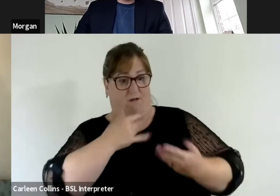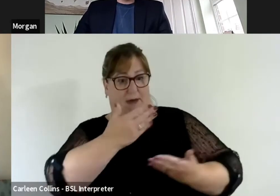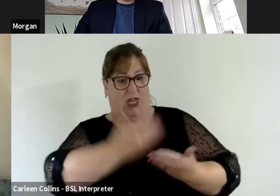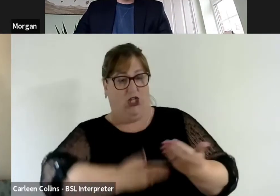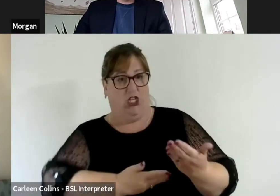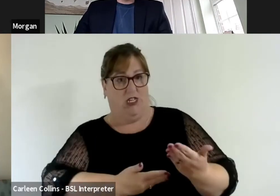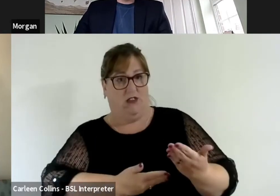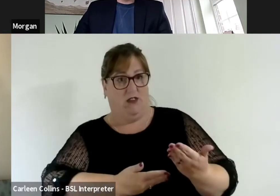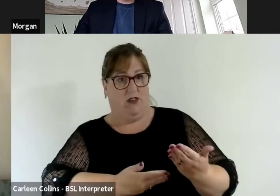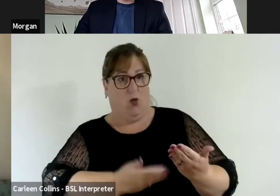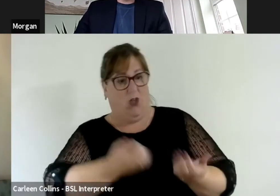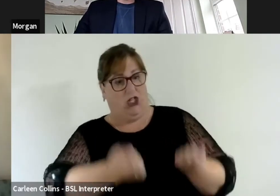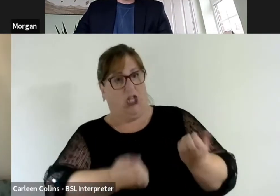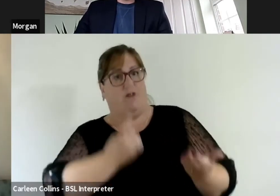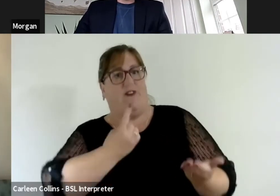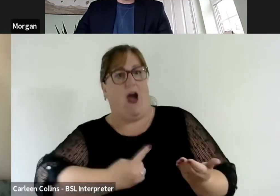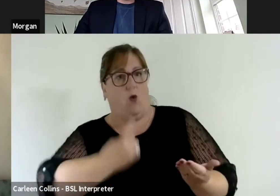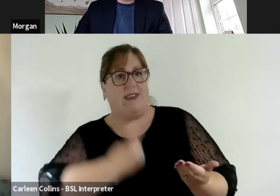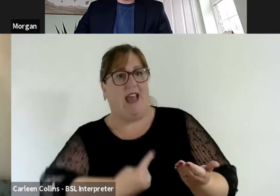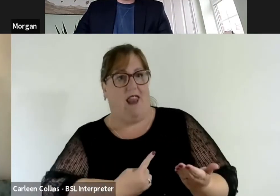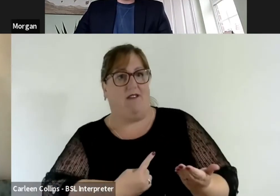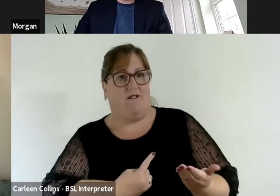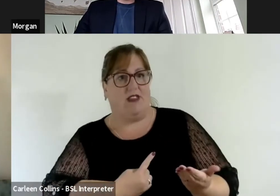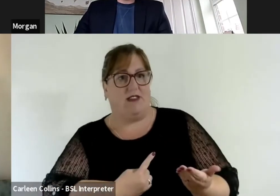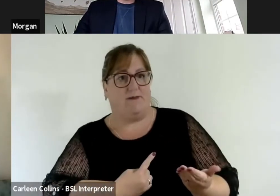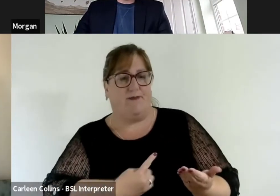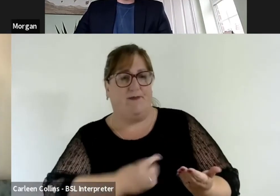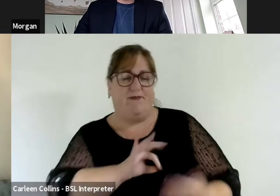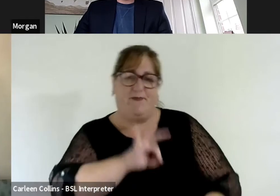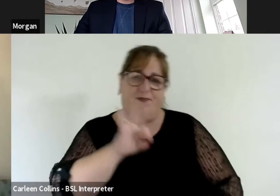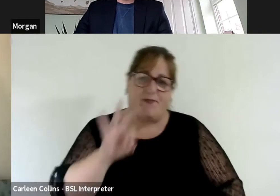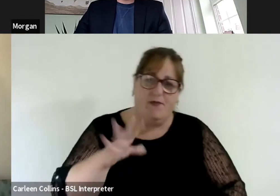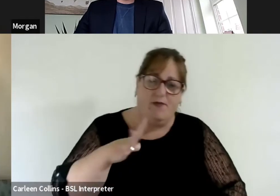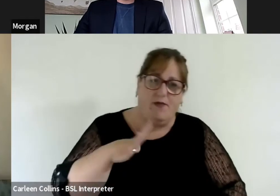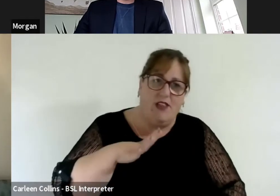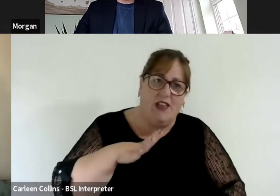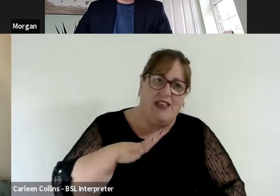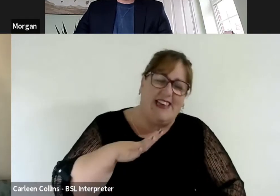But the underlying process is that it's anonymised and to minimise the amount of bias that could potentially happen from the application process.